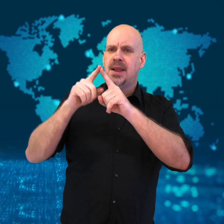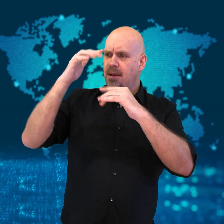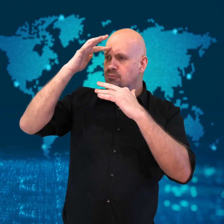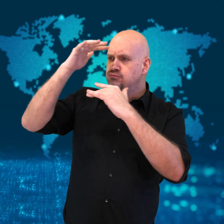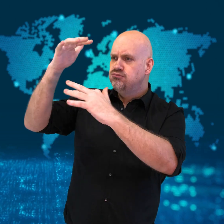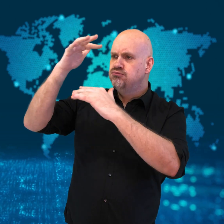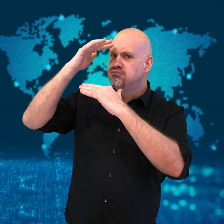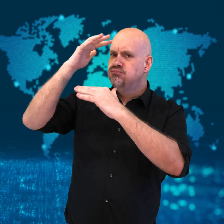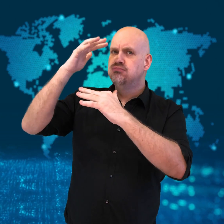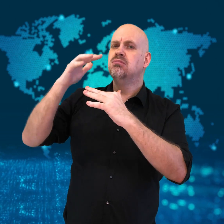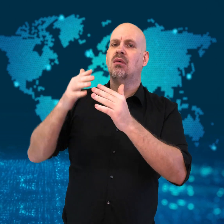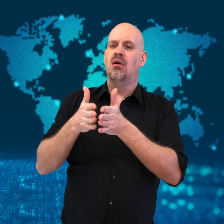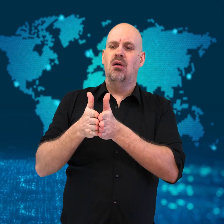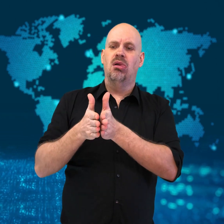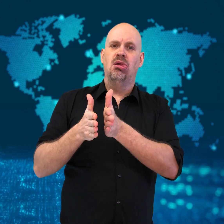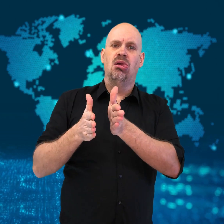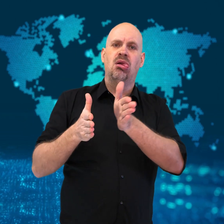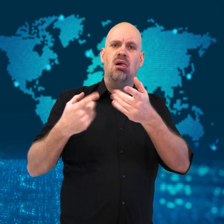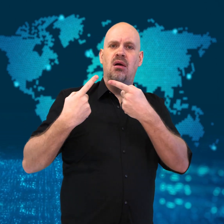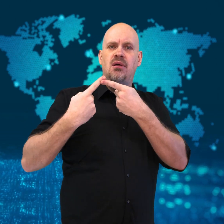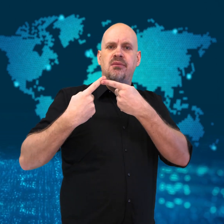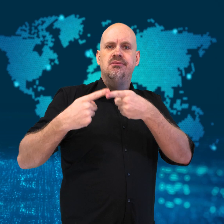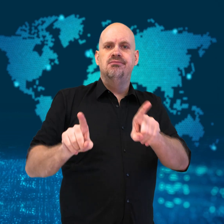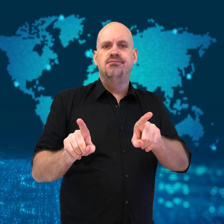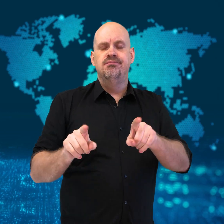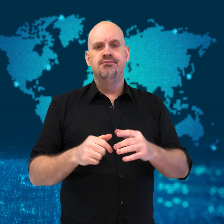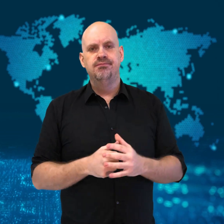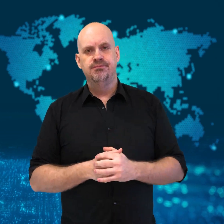and democratic ideals.